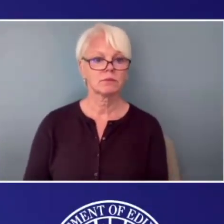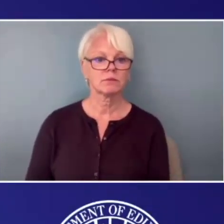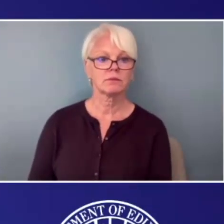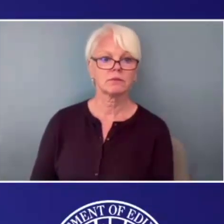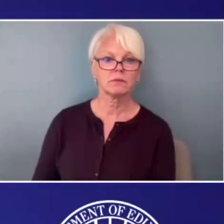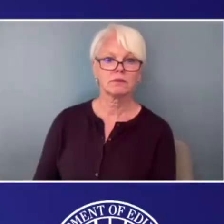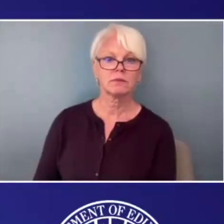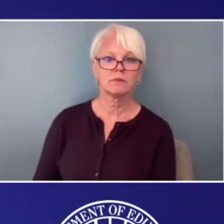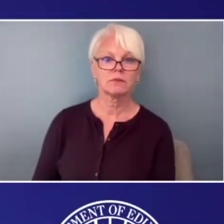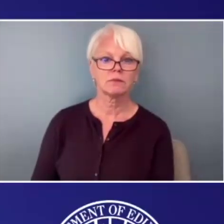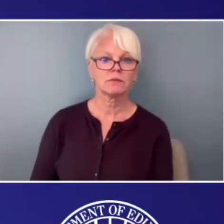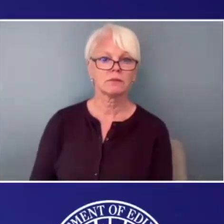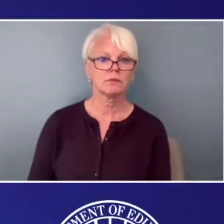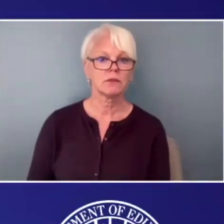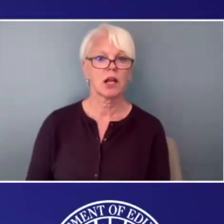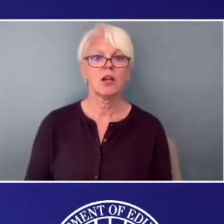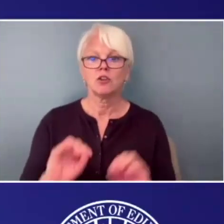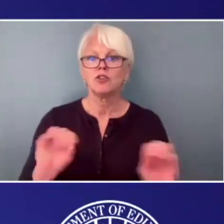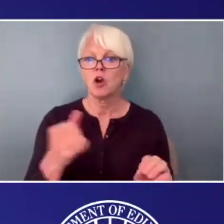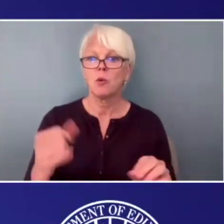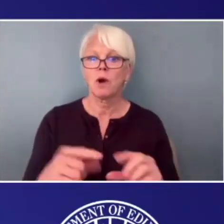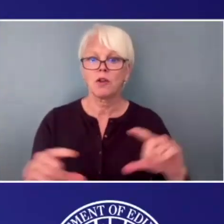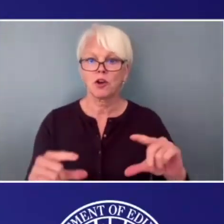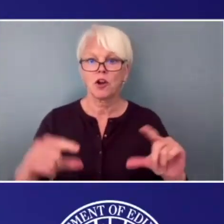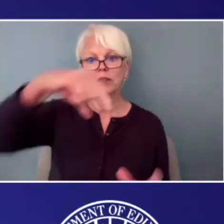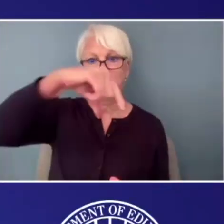There are no other cards up, so I'll turn it back to the Tamy with the Department.